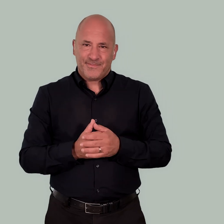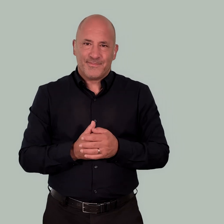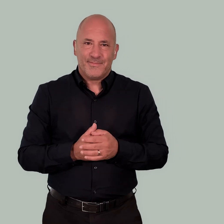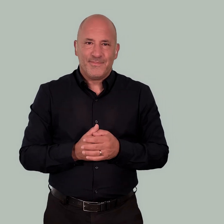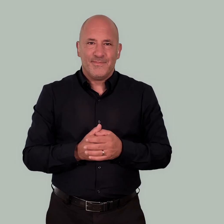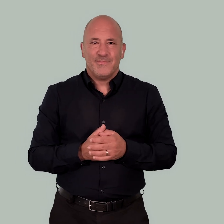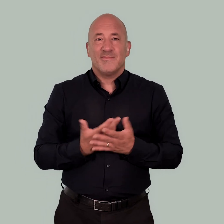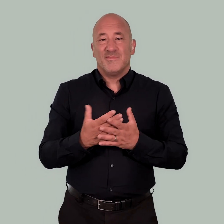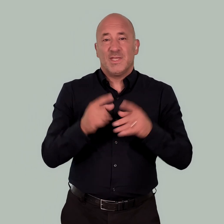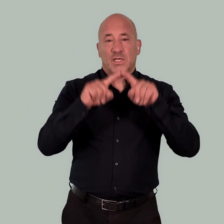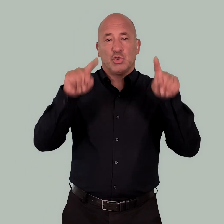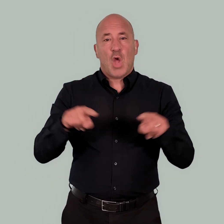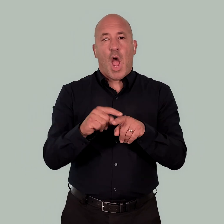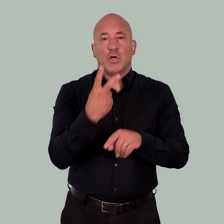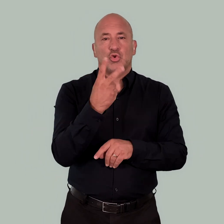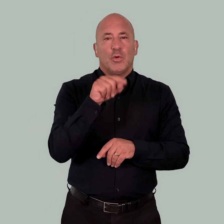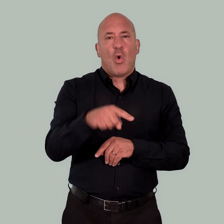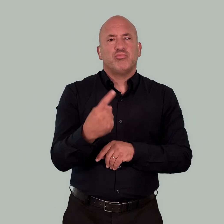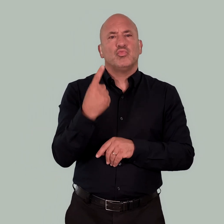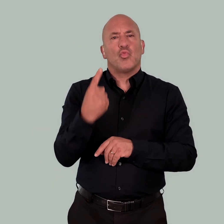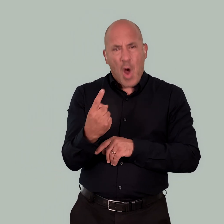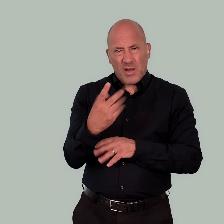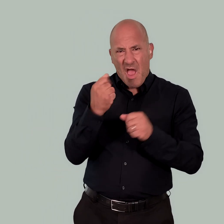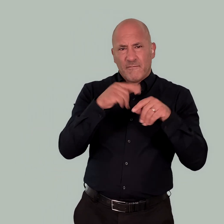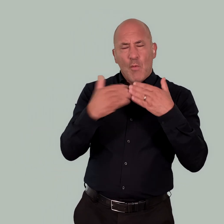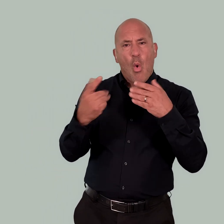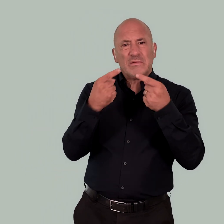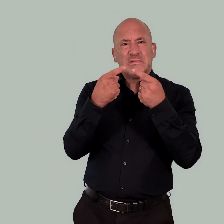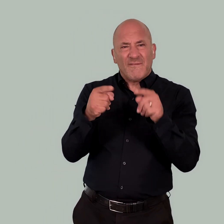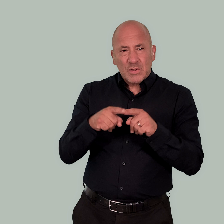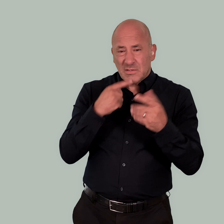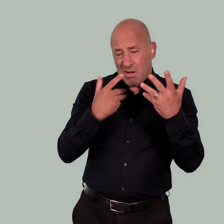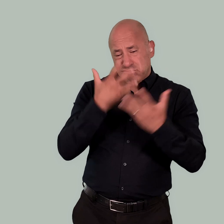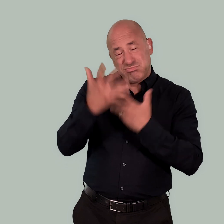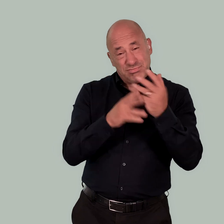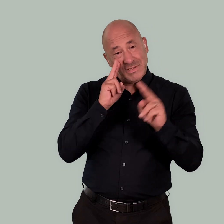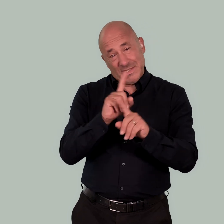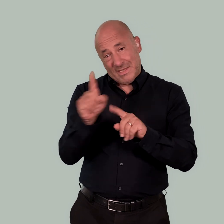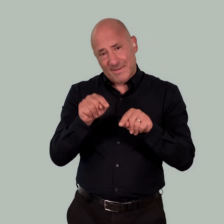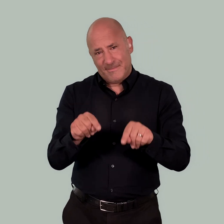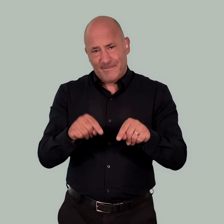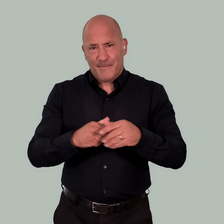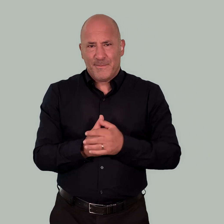Further differences in Chart 2.1 measures are set out here.